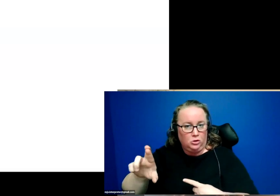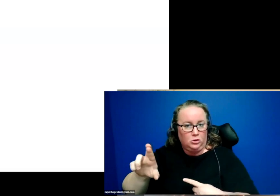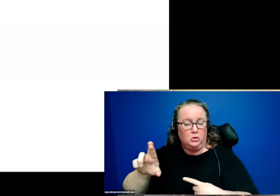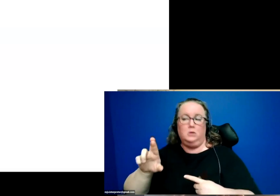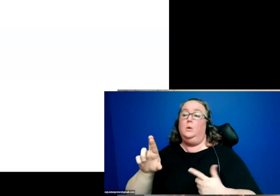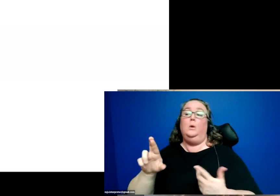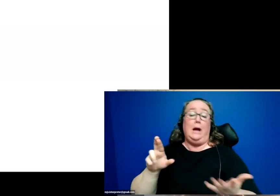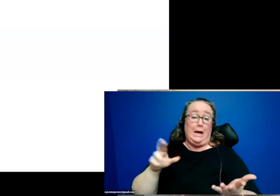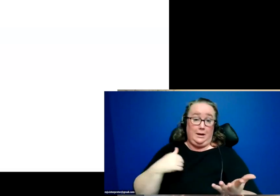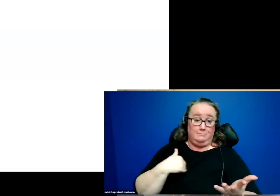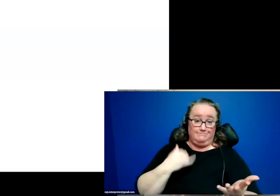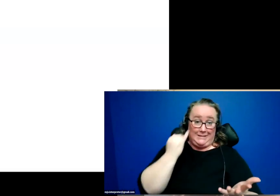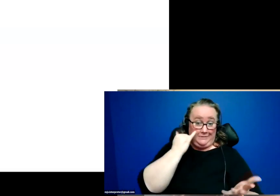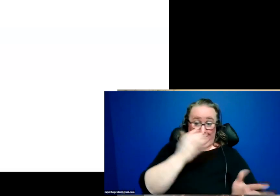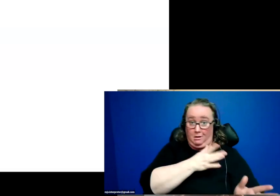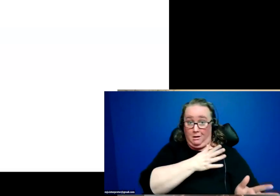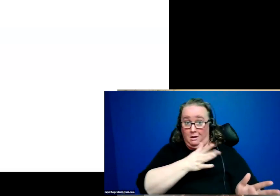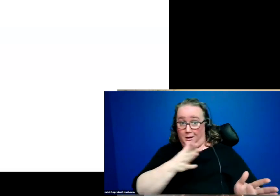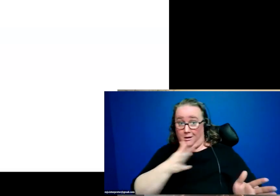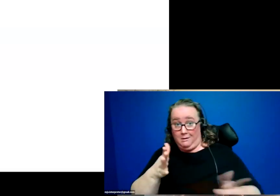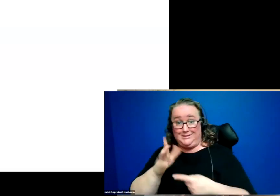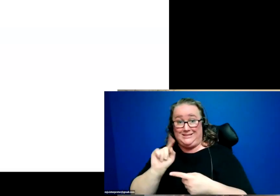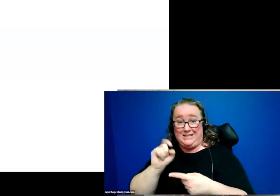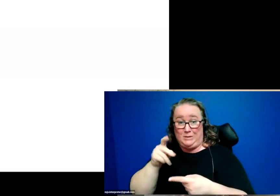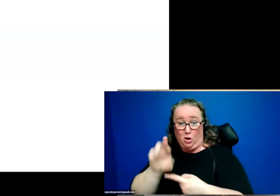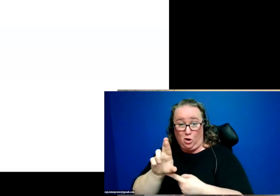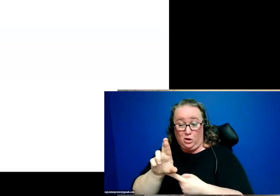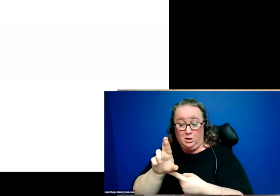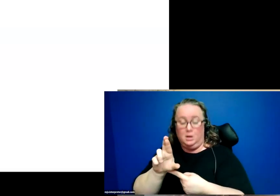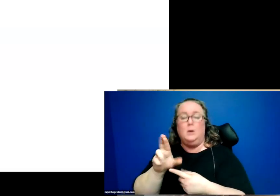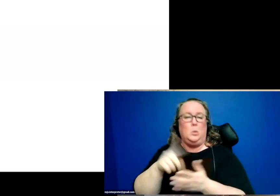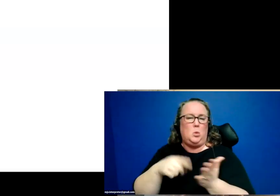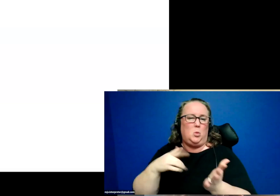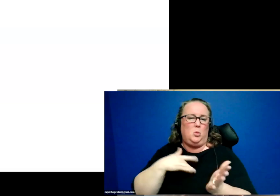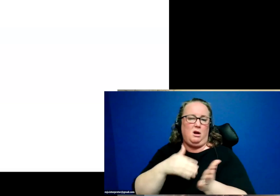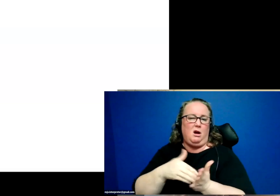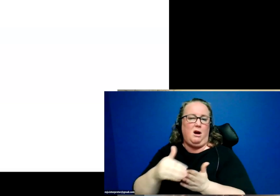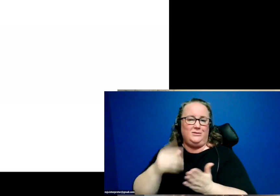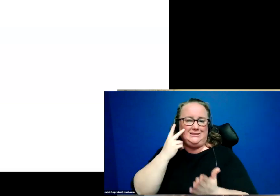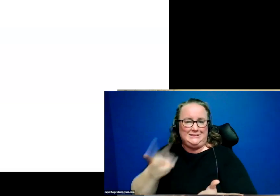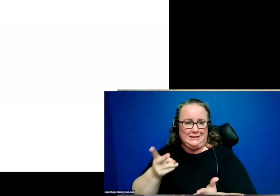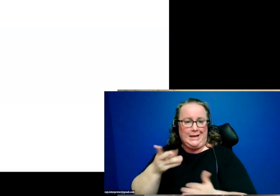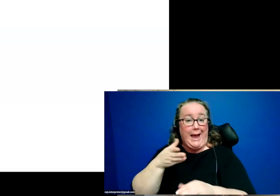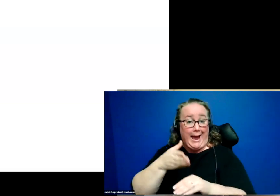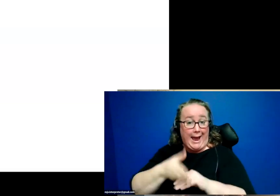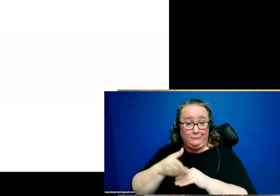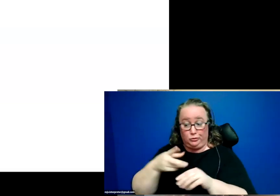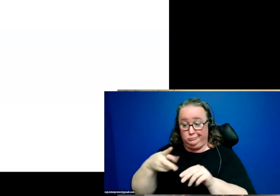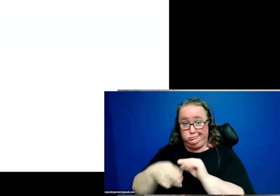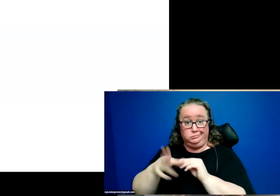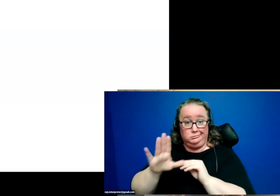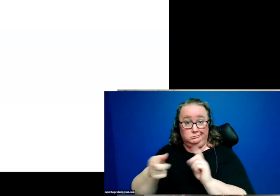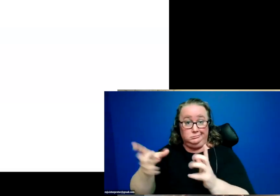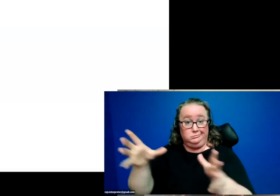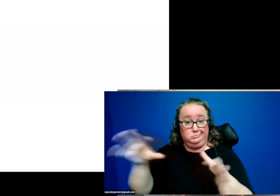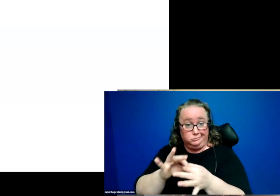once you're at the TPR, what we often see is that the shift after they terminate reunification services is on the child's permanent plan.